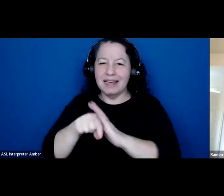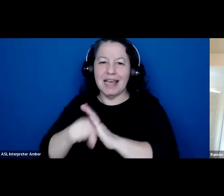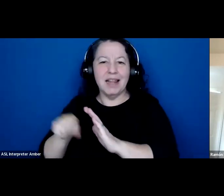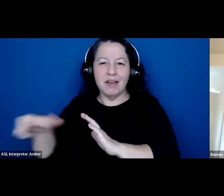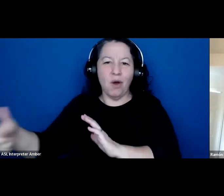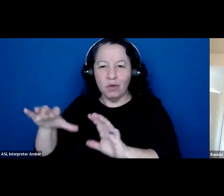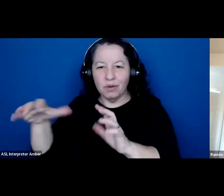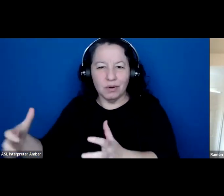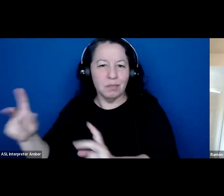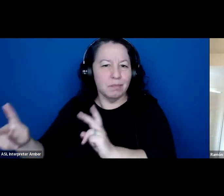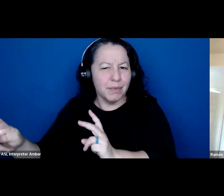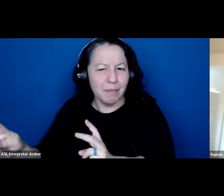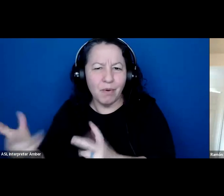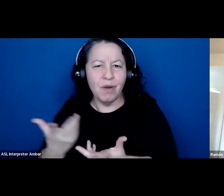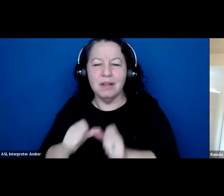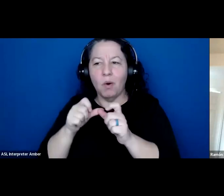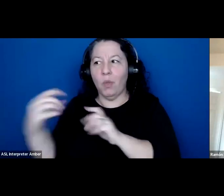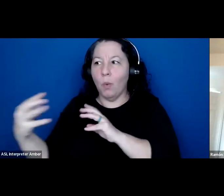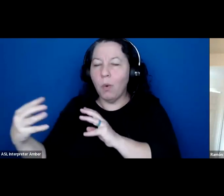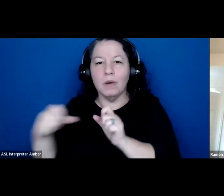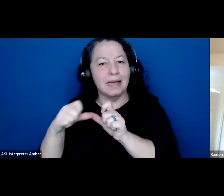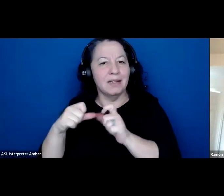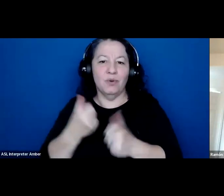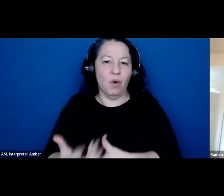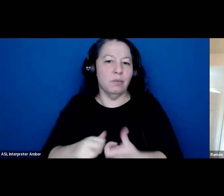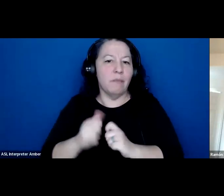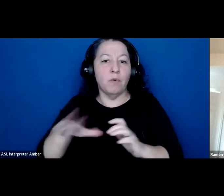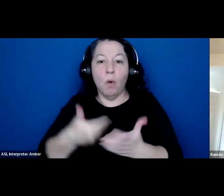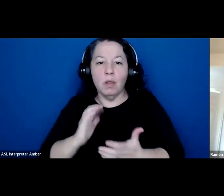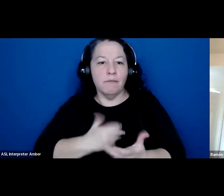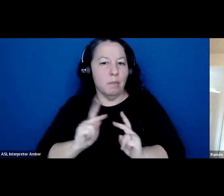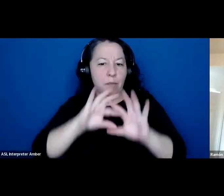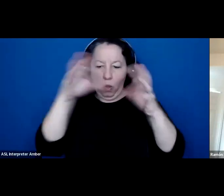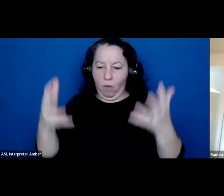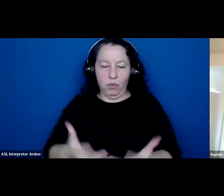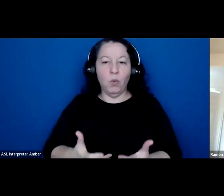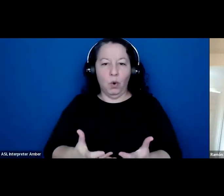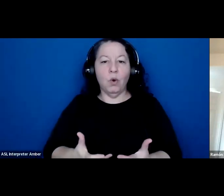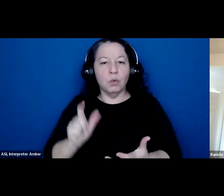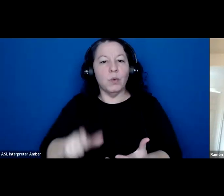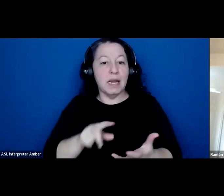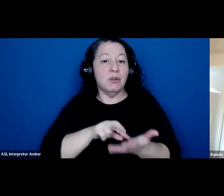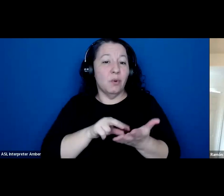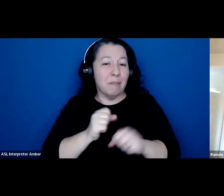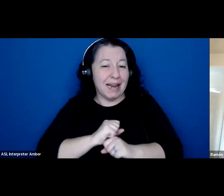all our communities Around the world. You know, we need to define look how in this moment we able to relate